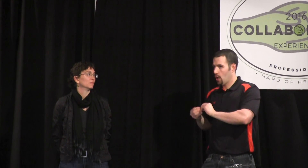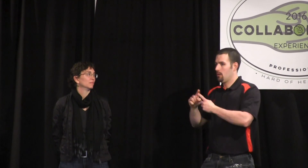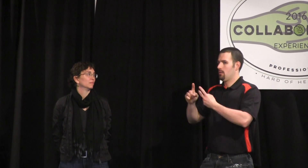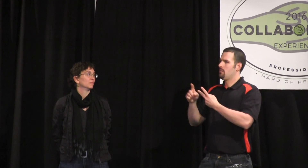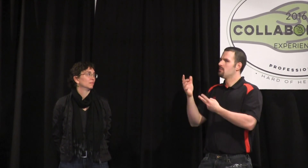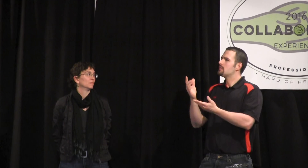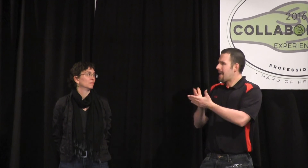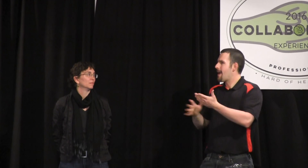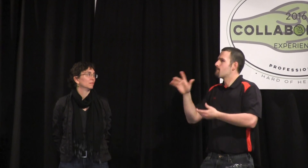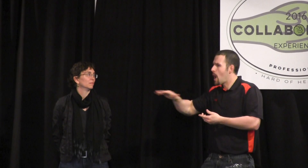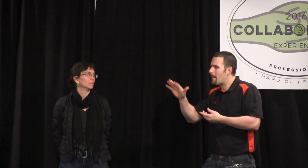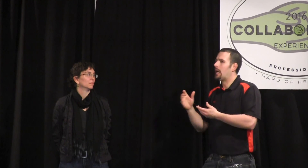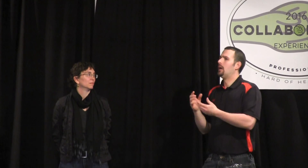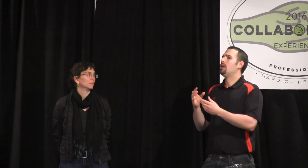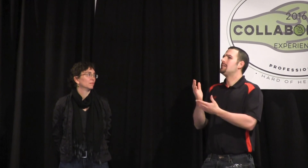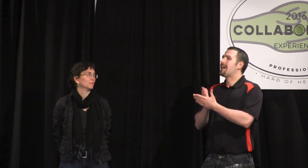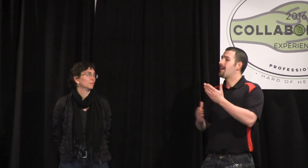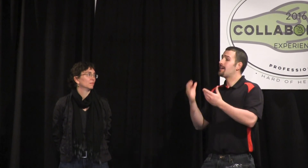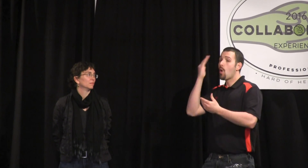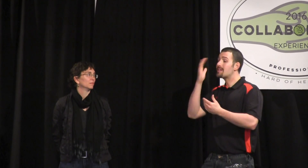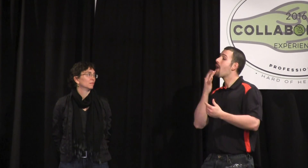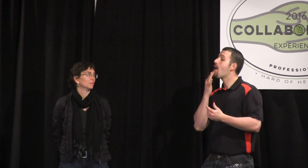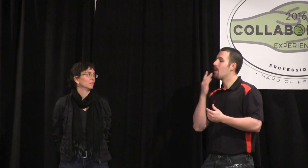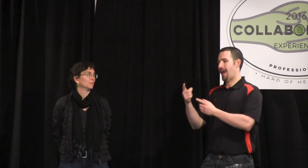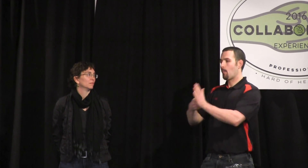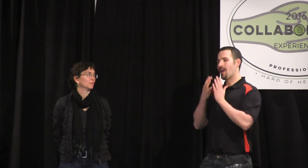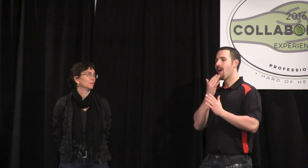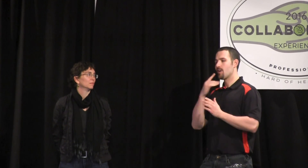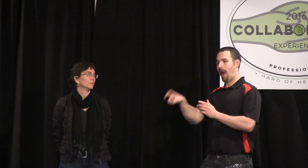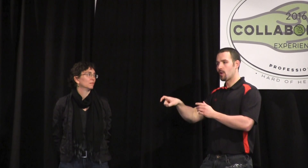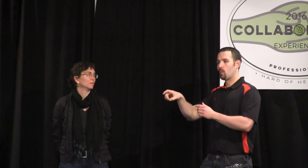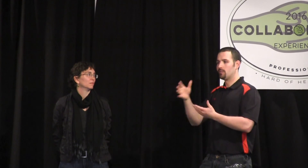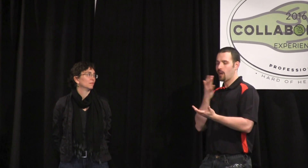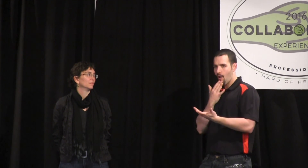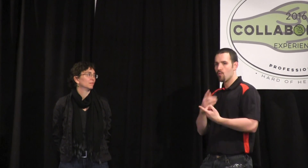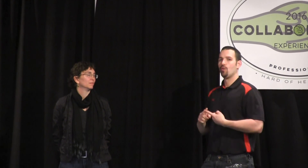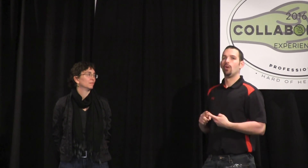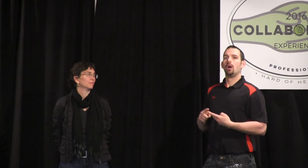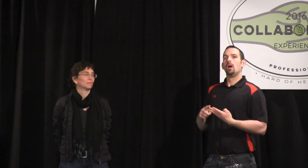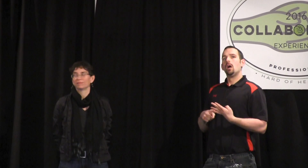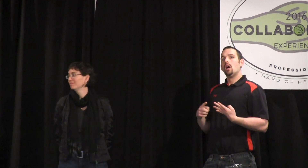And I've taught them fingerspelling and colors, because color is really important